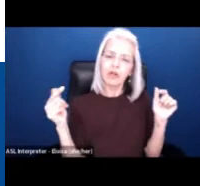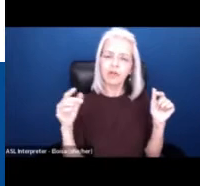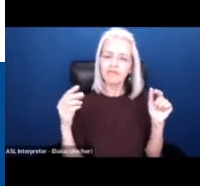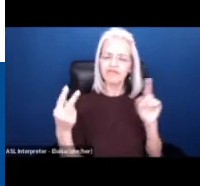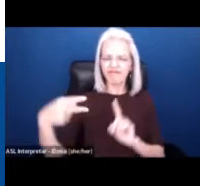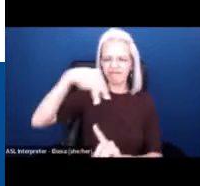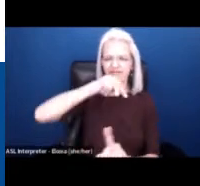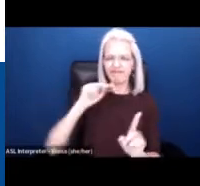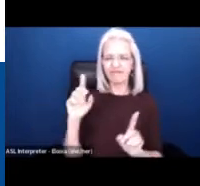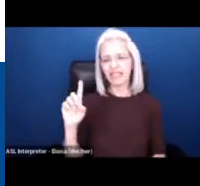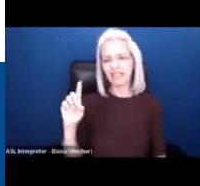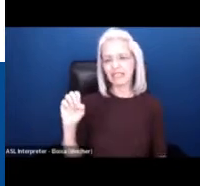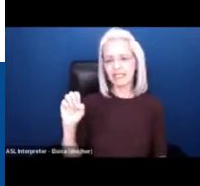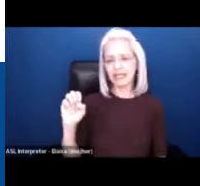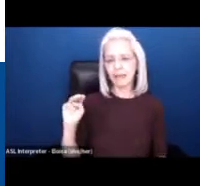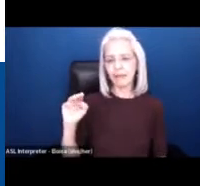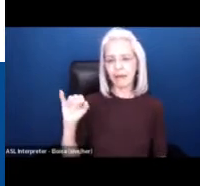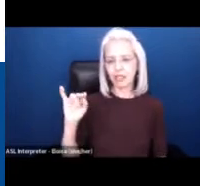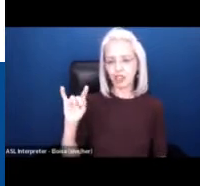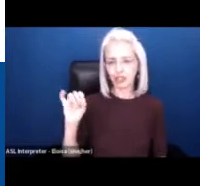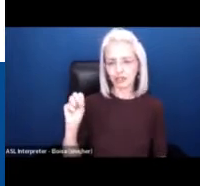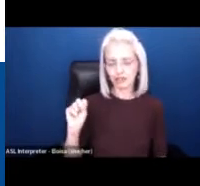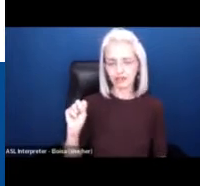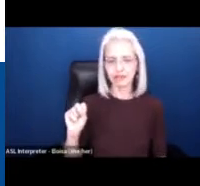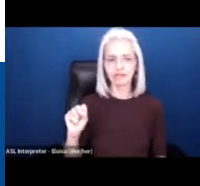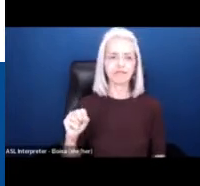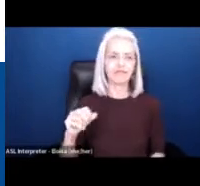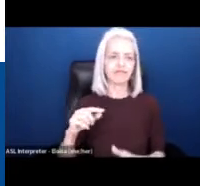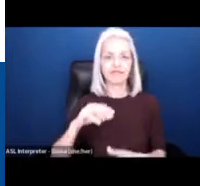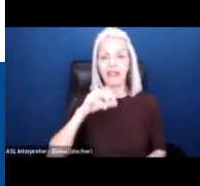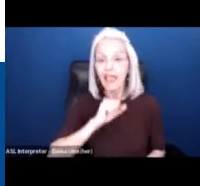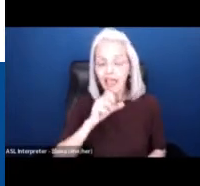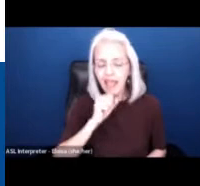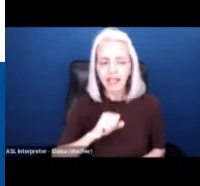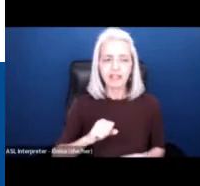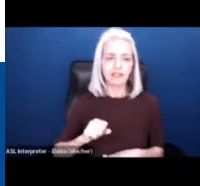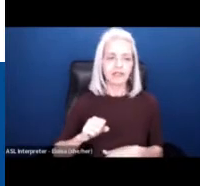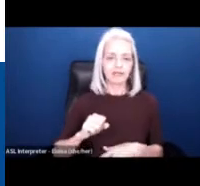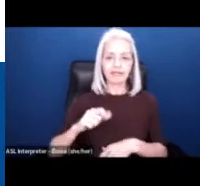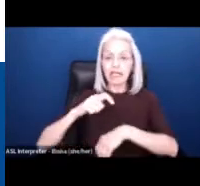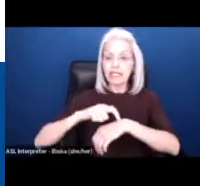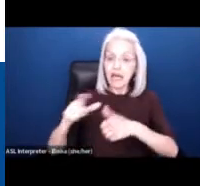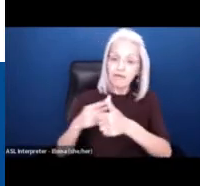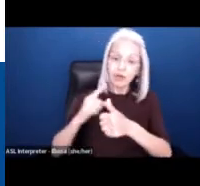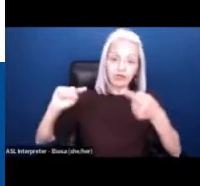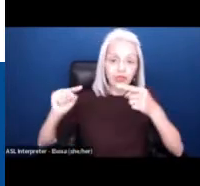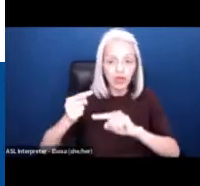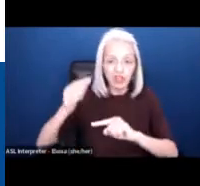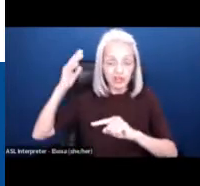one's worst lifetime injury age, you first had an injury, whether you've had multiple when the most recent were and those are